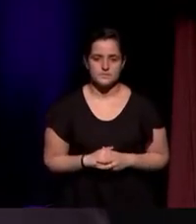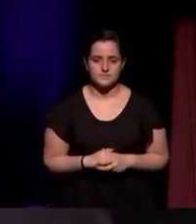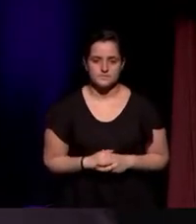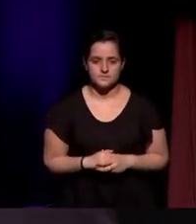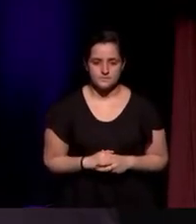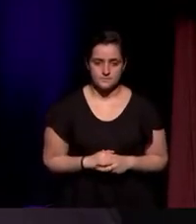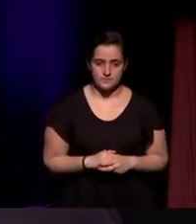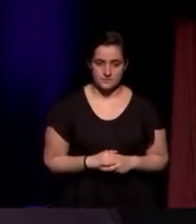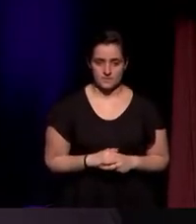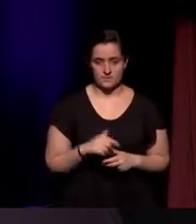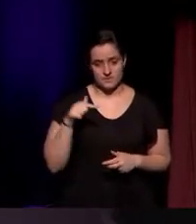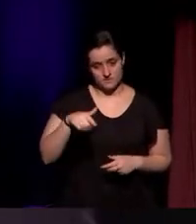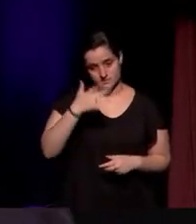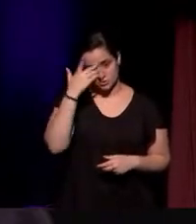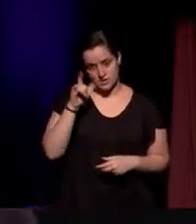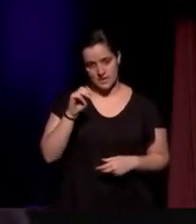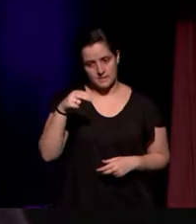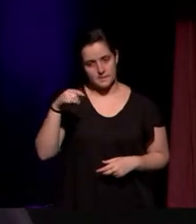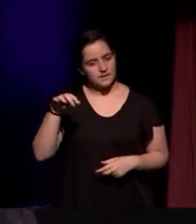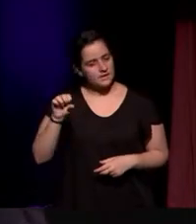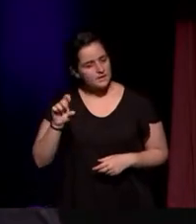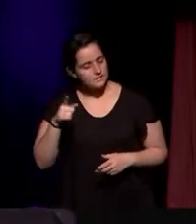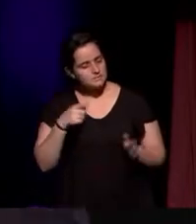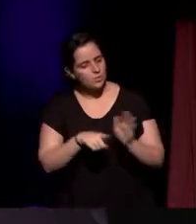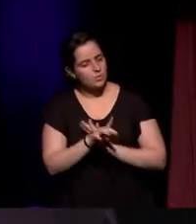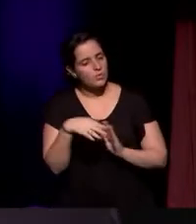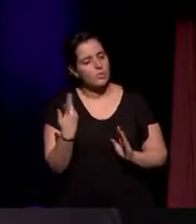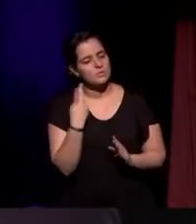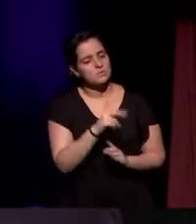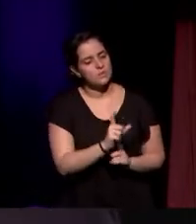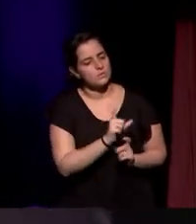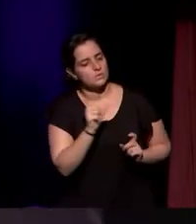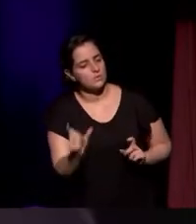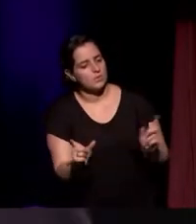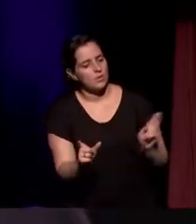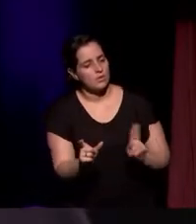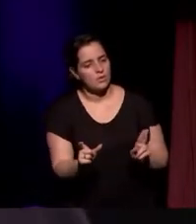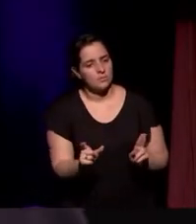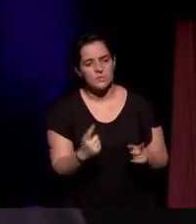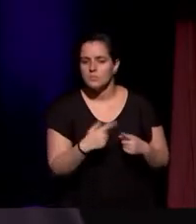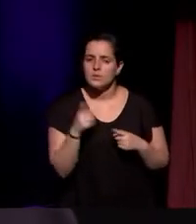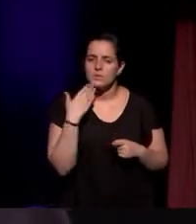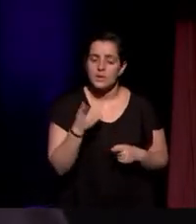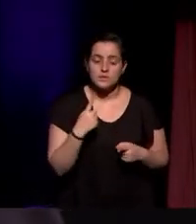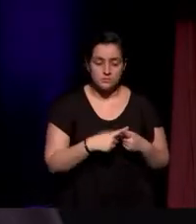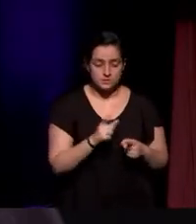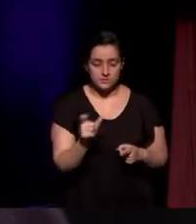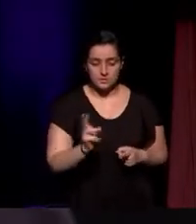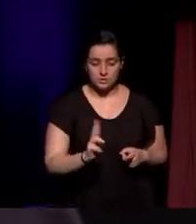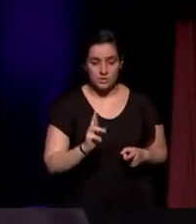he's going to say, what's your last name? And there you say. Why does he ask? Why is the surname so important?